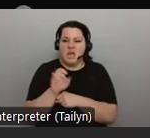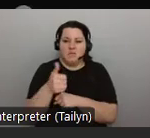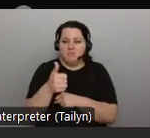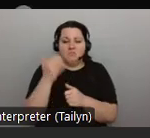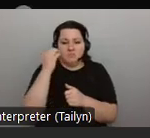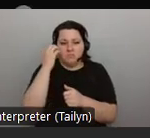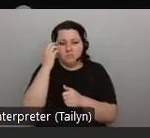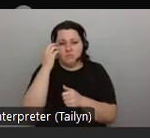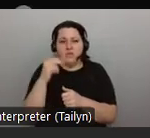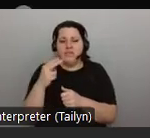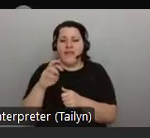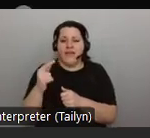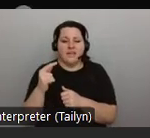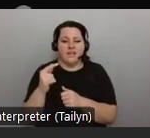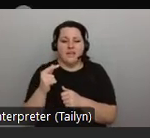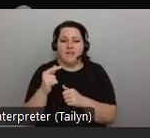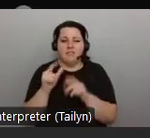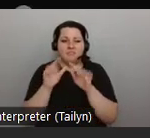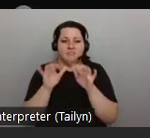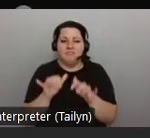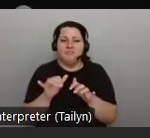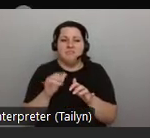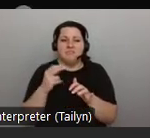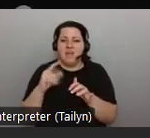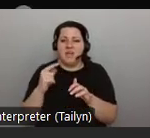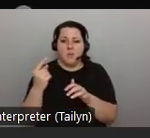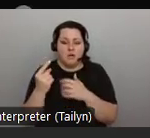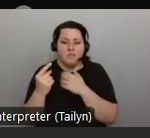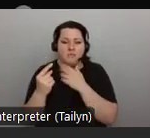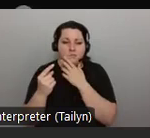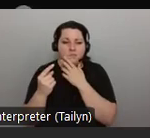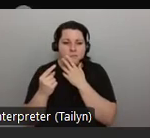that is not bolded. You can create your own styles.